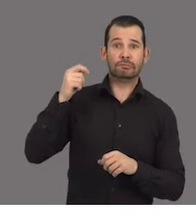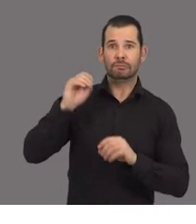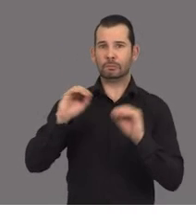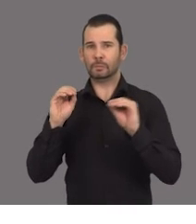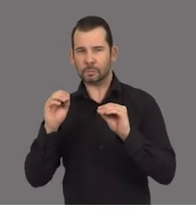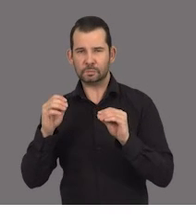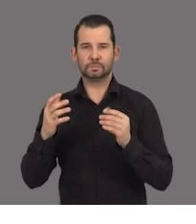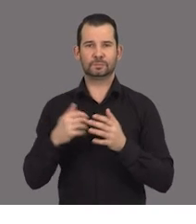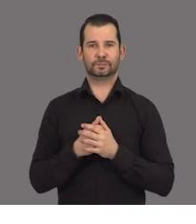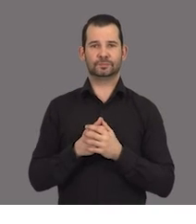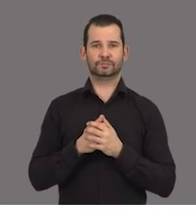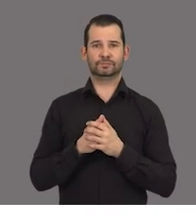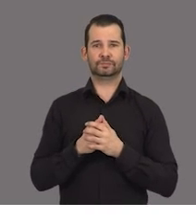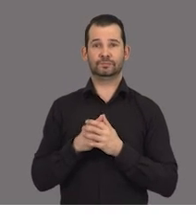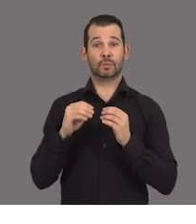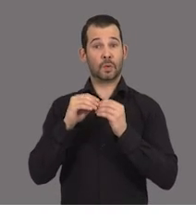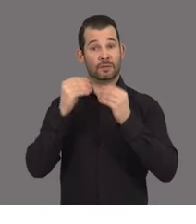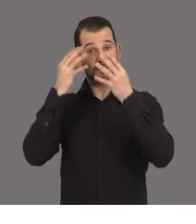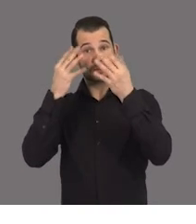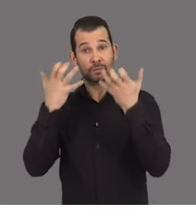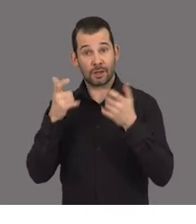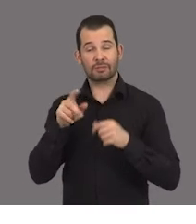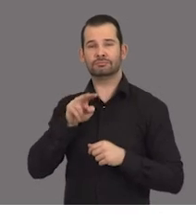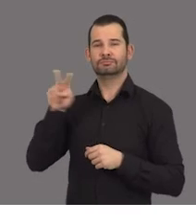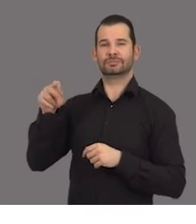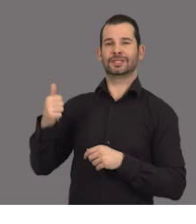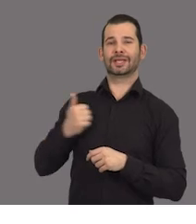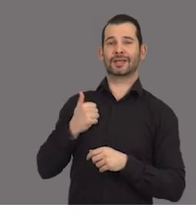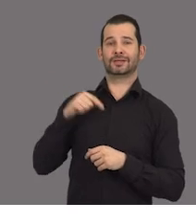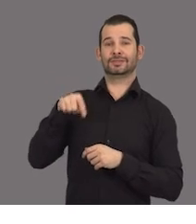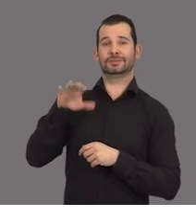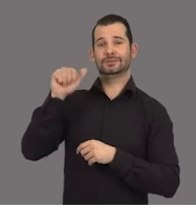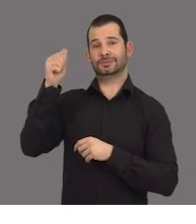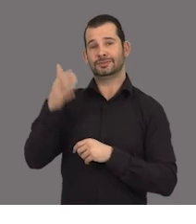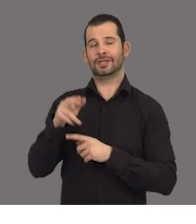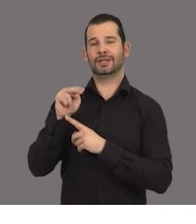For more information, go to canada.ca/netfile.